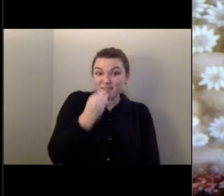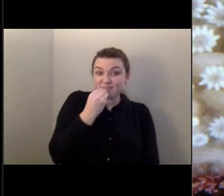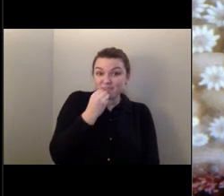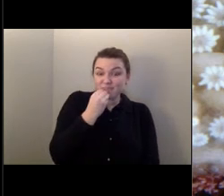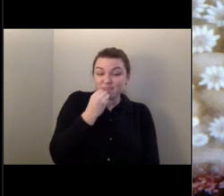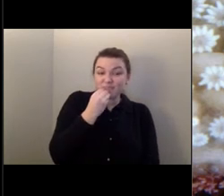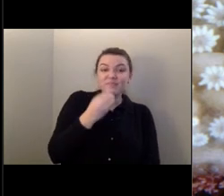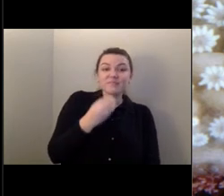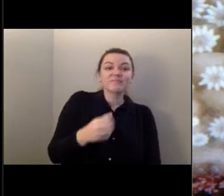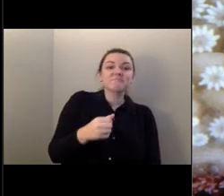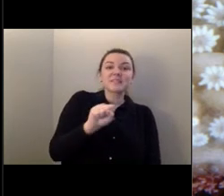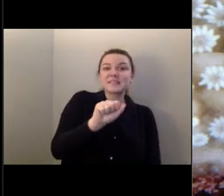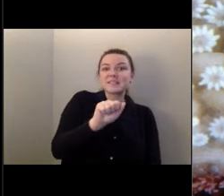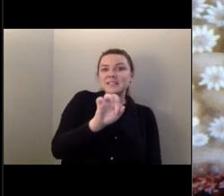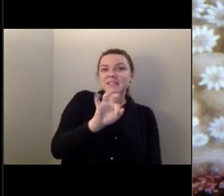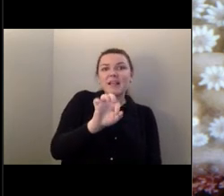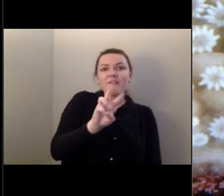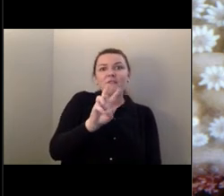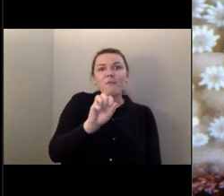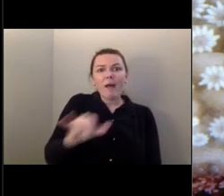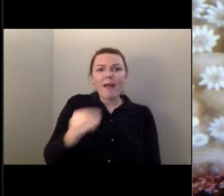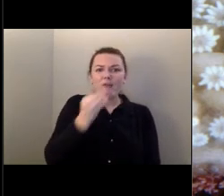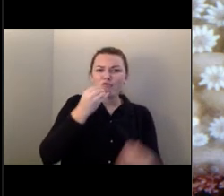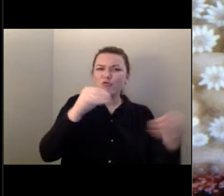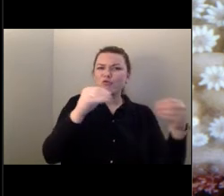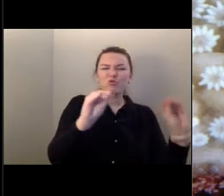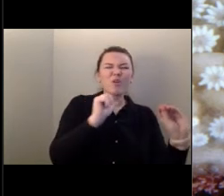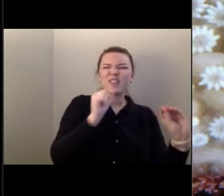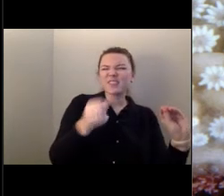The land feeds us. The ocean feeds us.